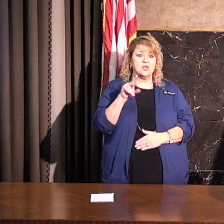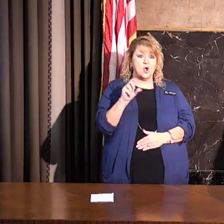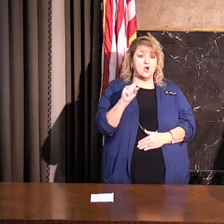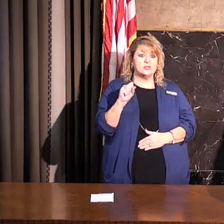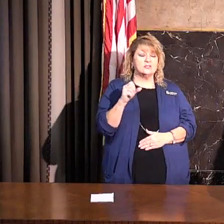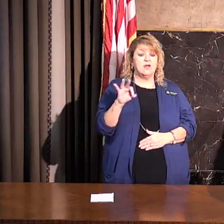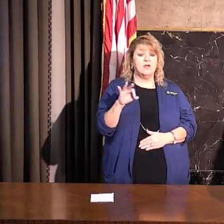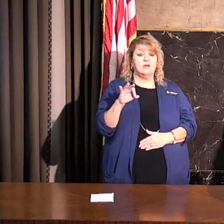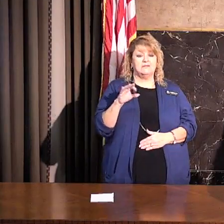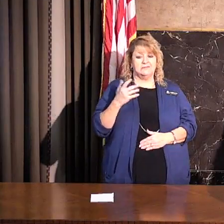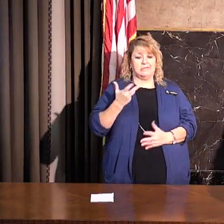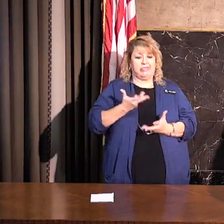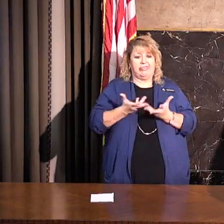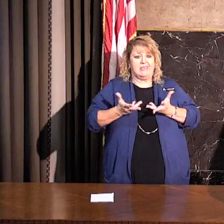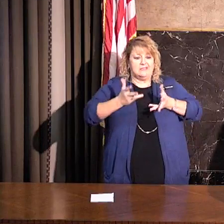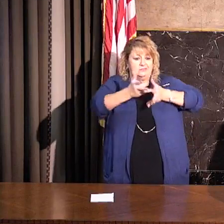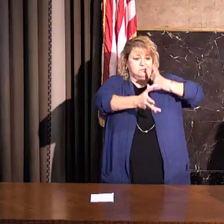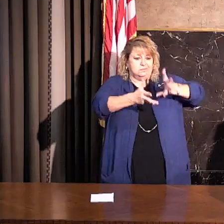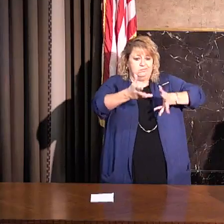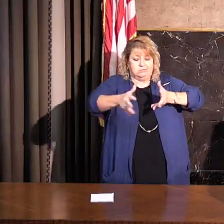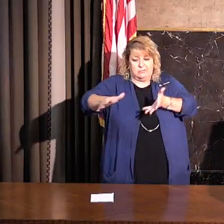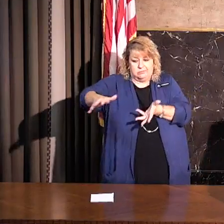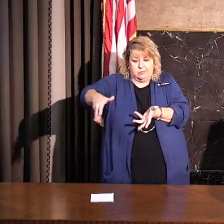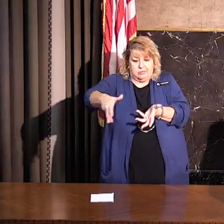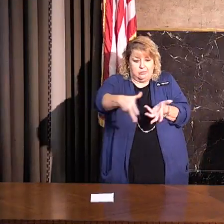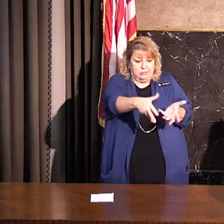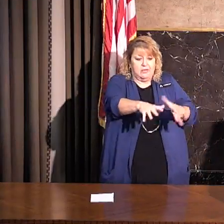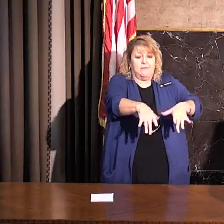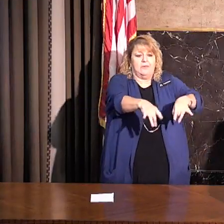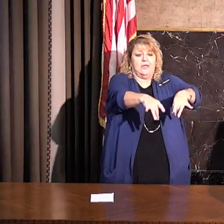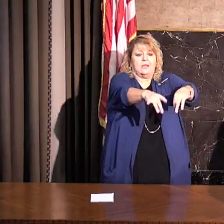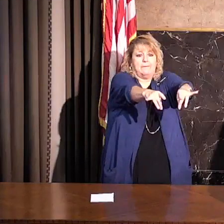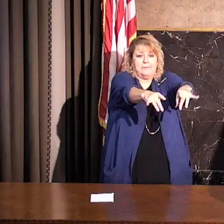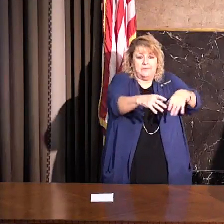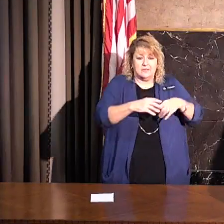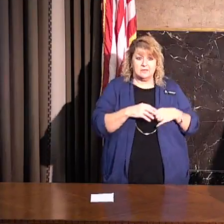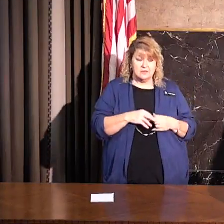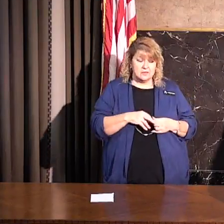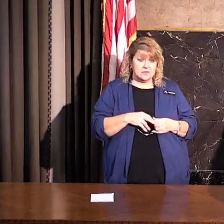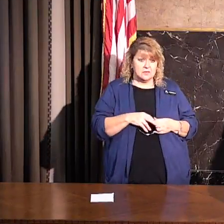of debris have been removed. Uh